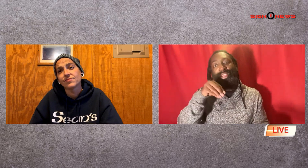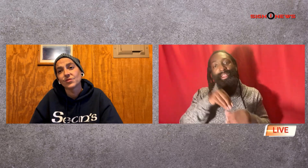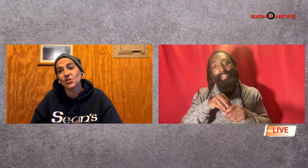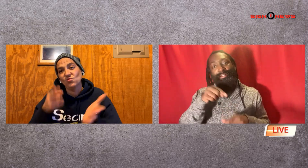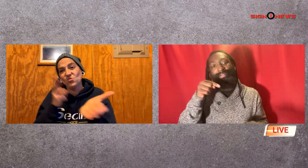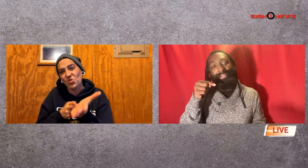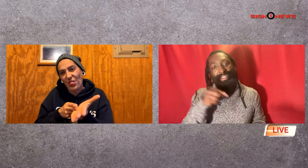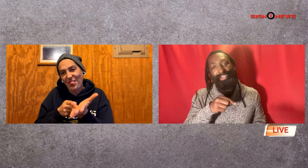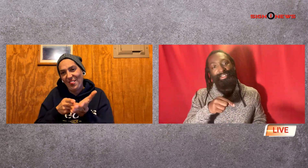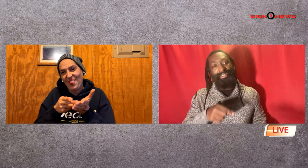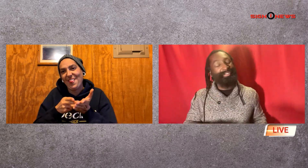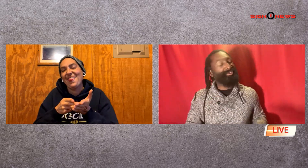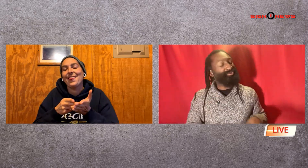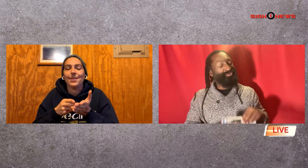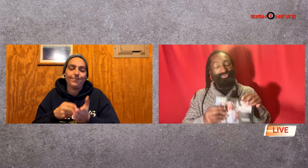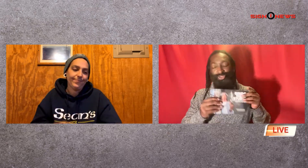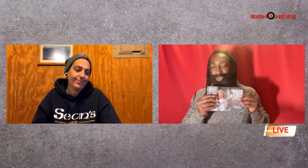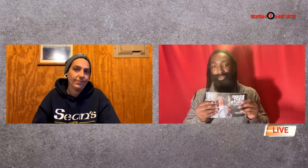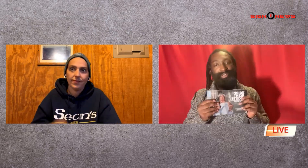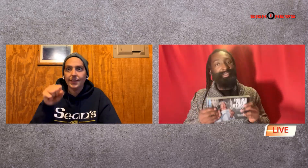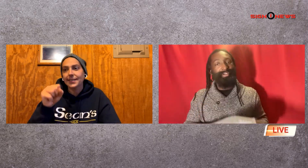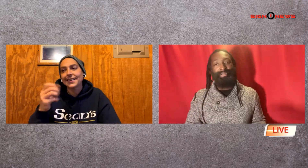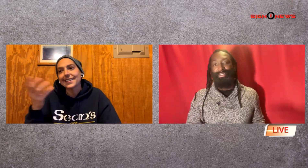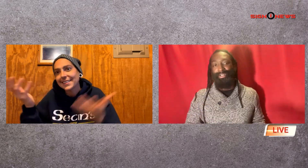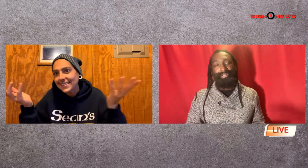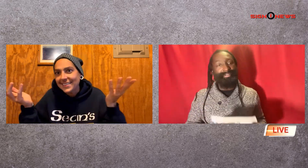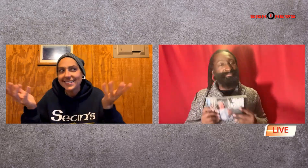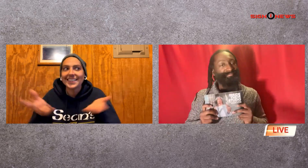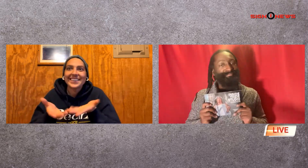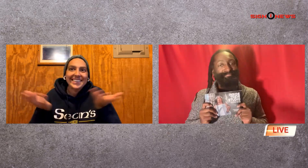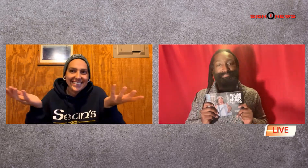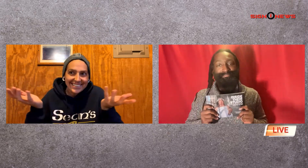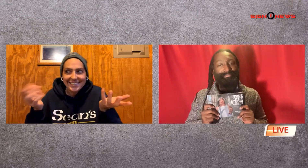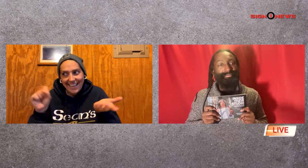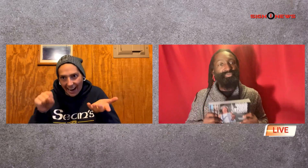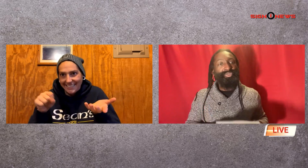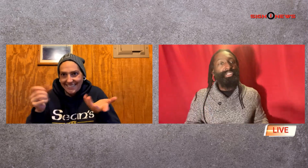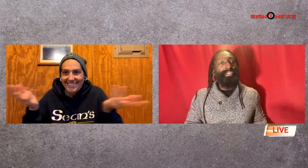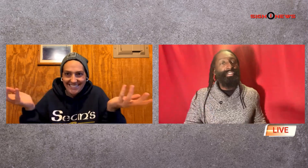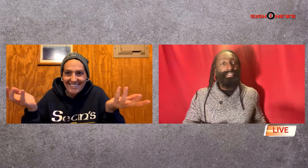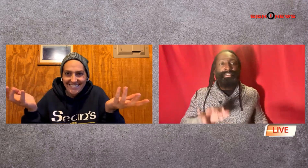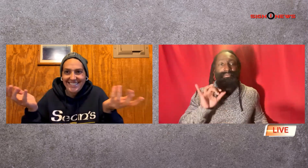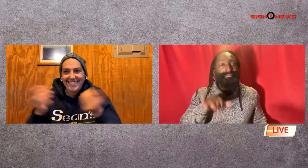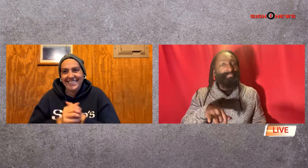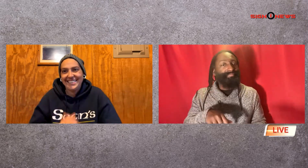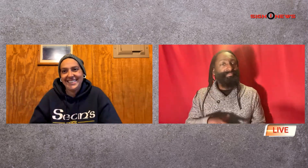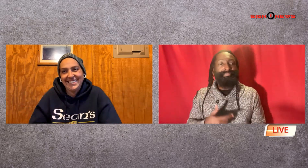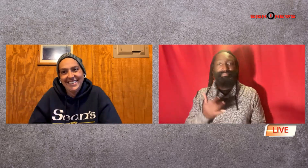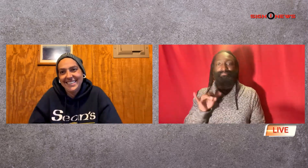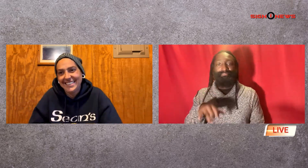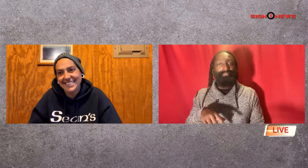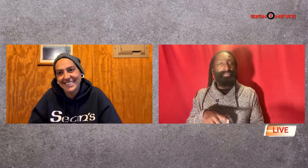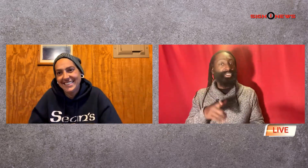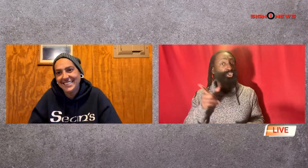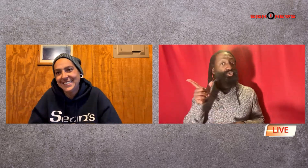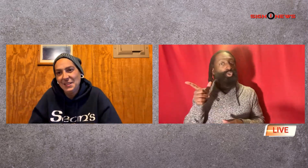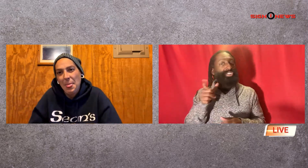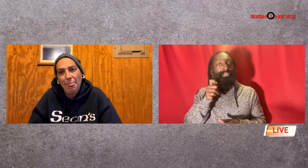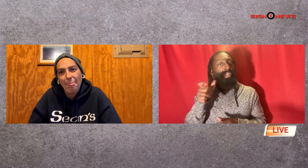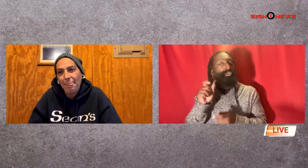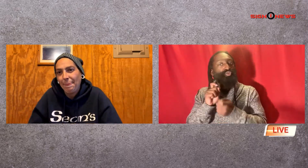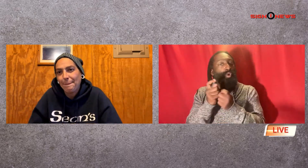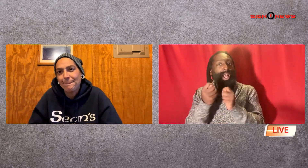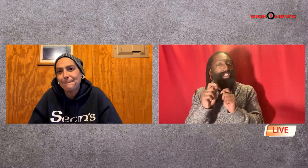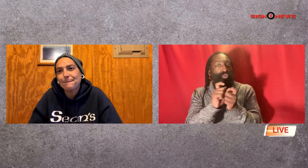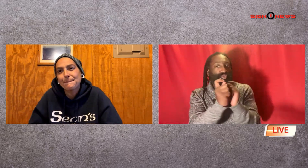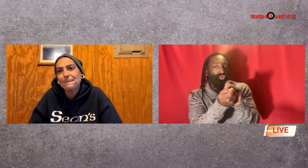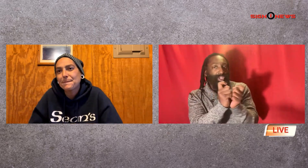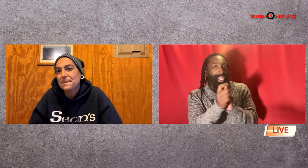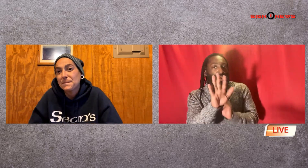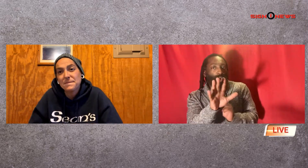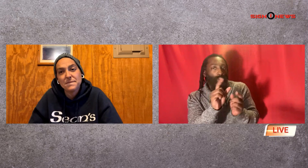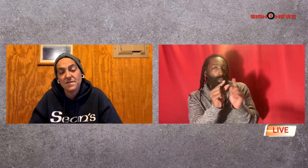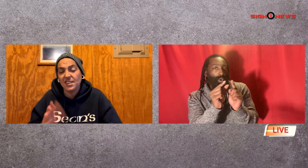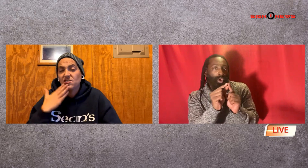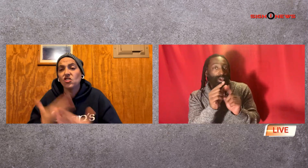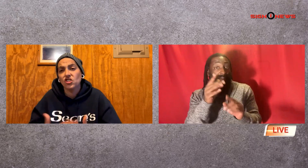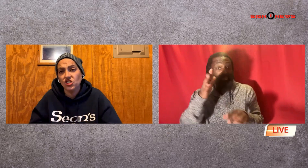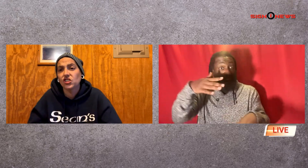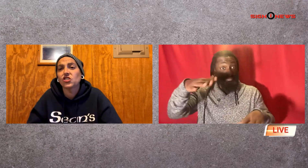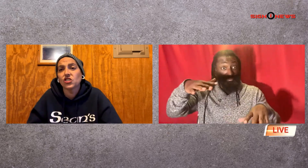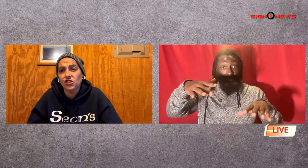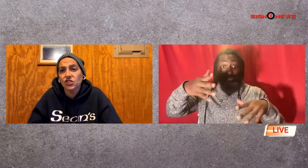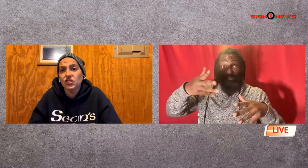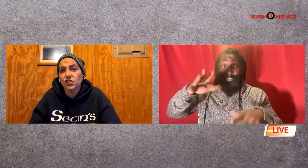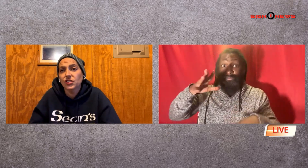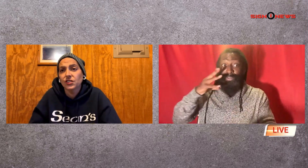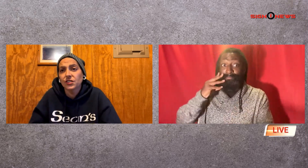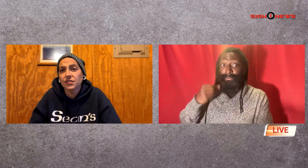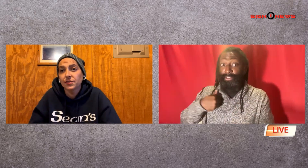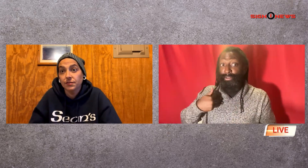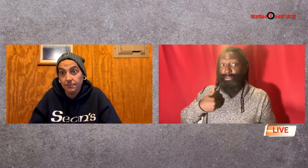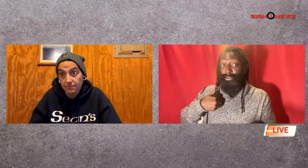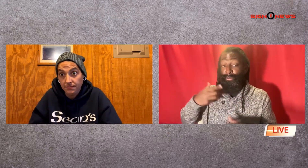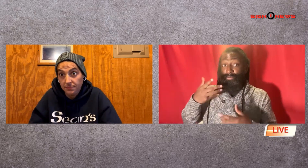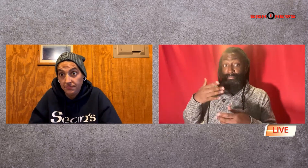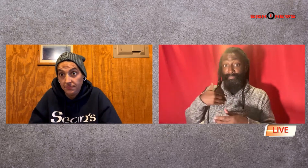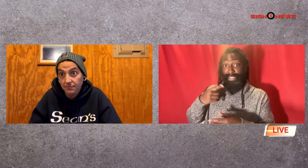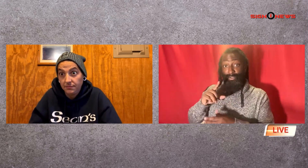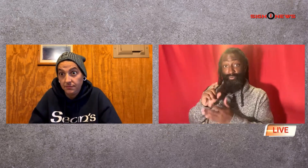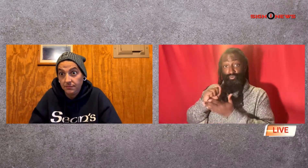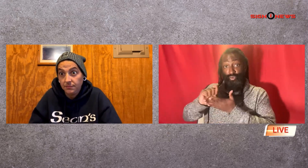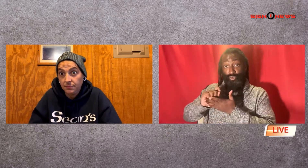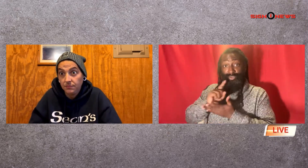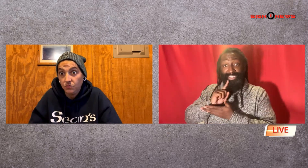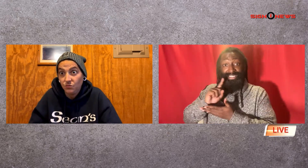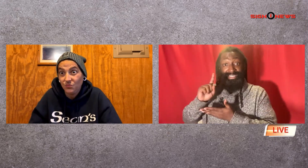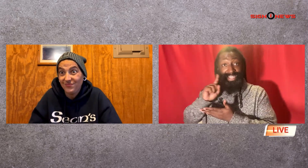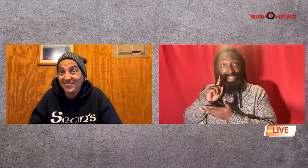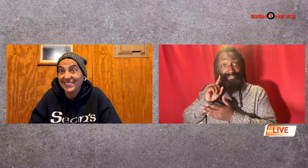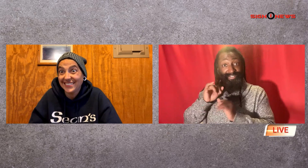because there's a lot of truth in this book do not try to change our words I have done